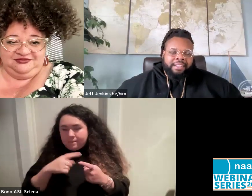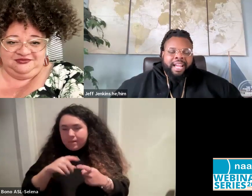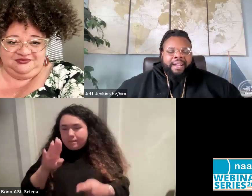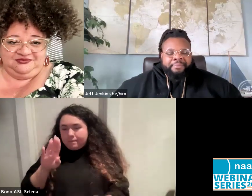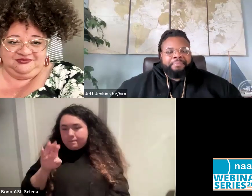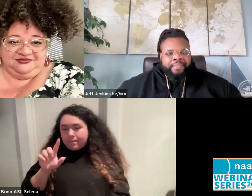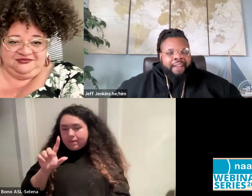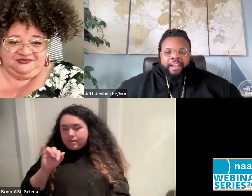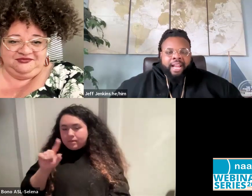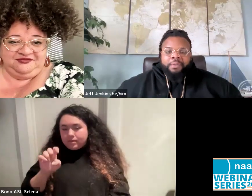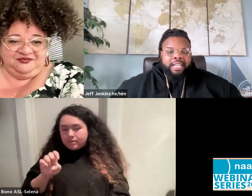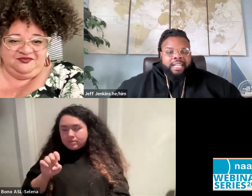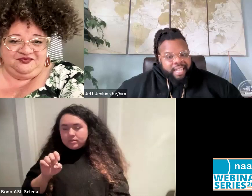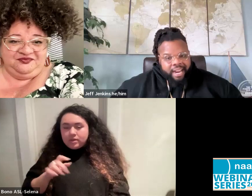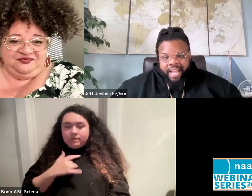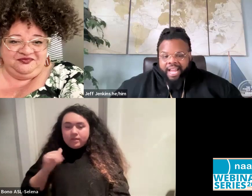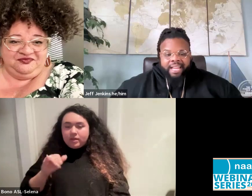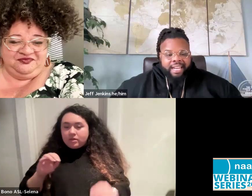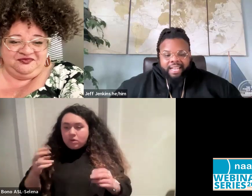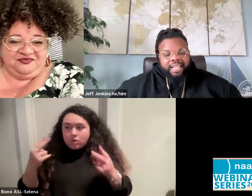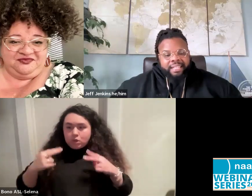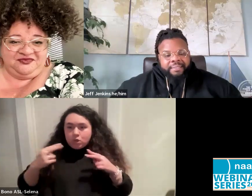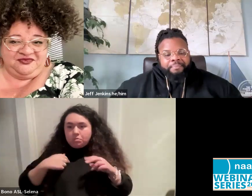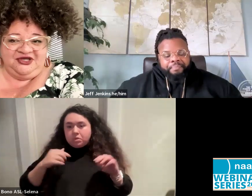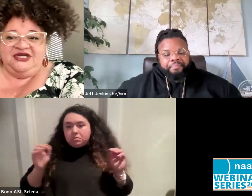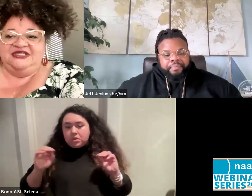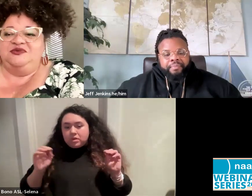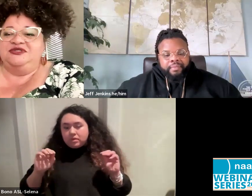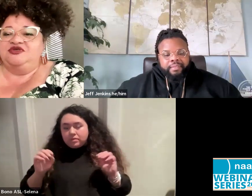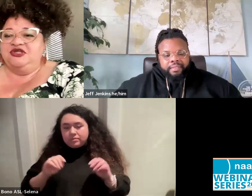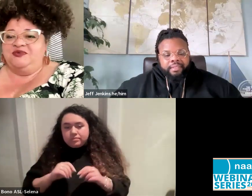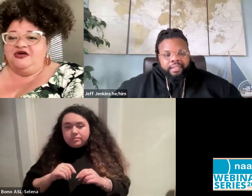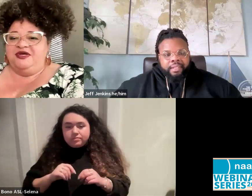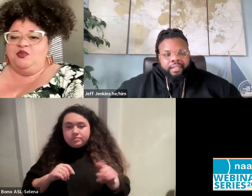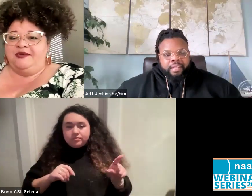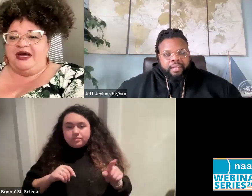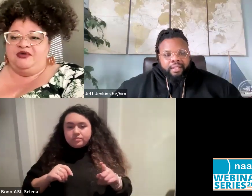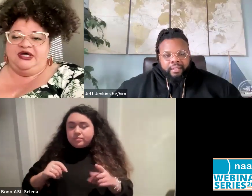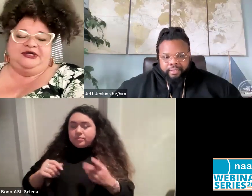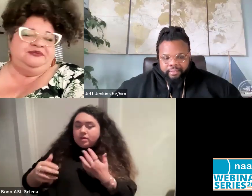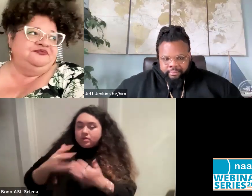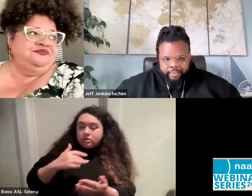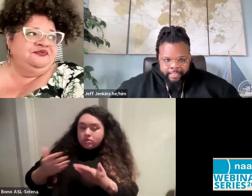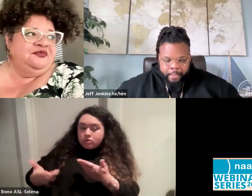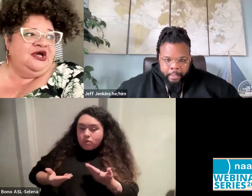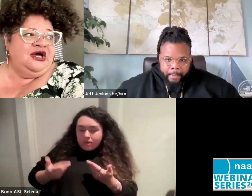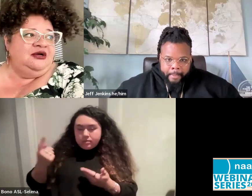So yeah, I felt like I wasn't getting stared at that. So it was socially welcoming. What about,